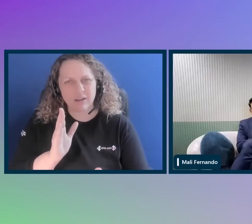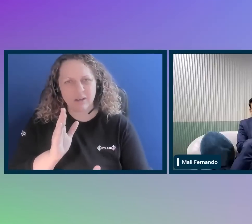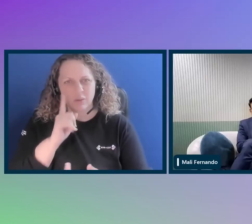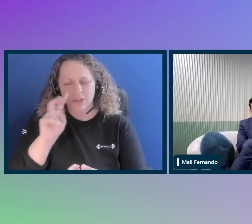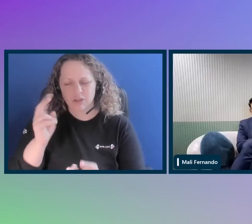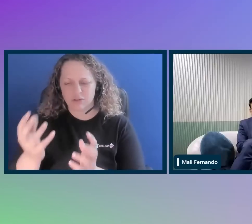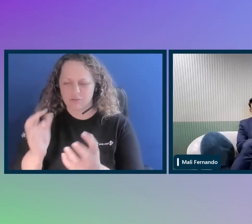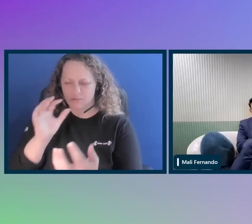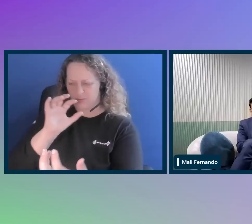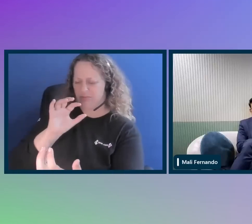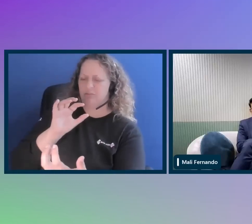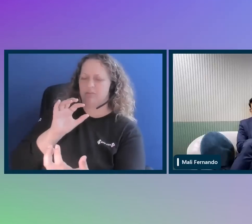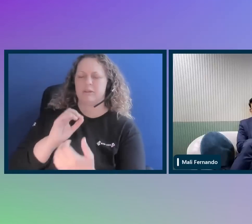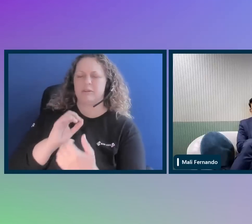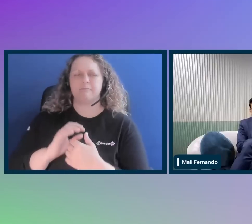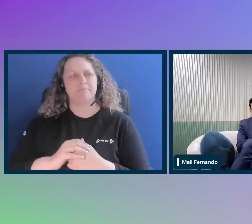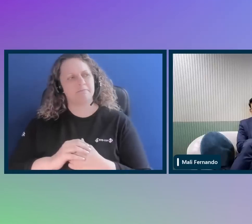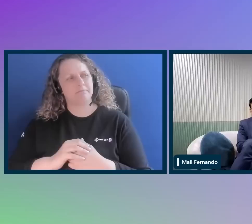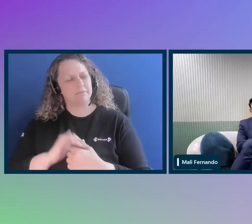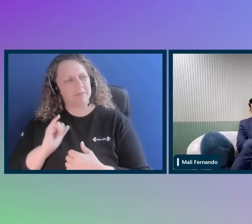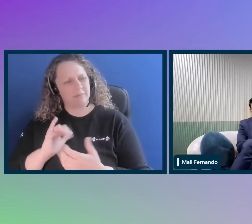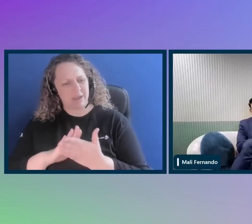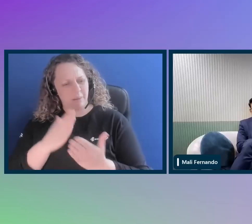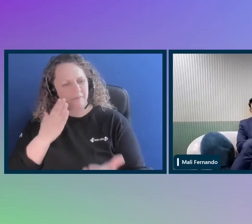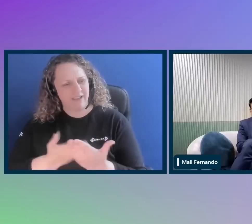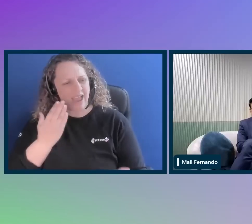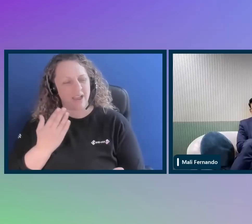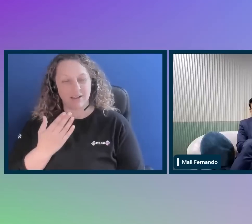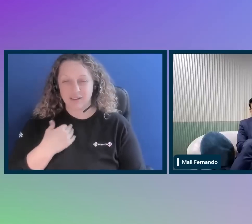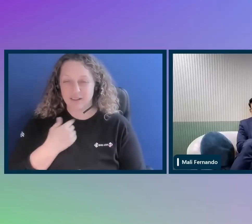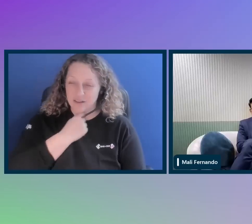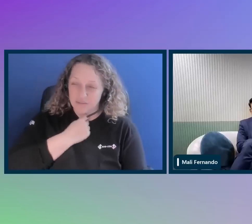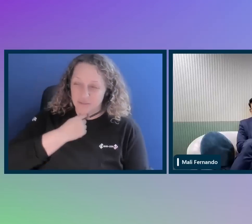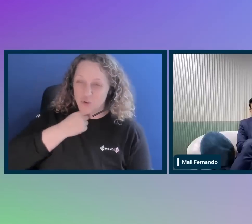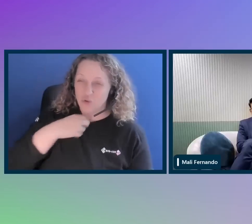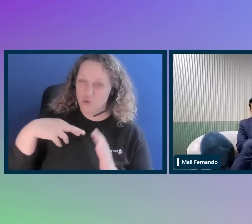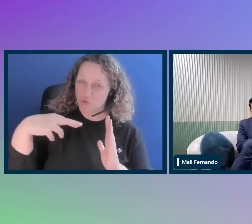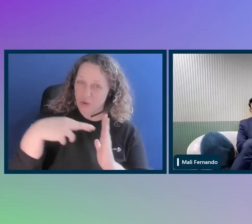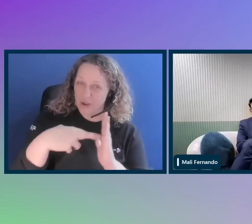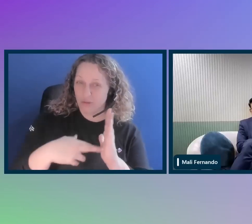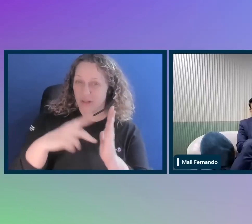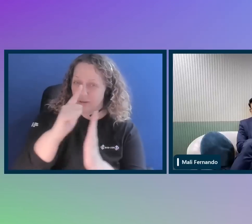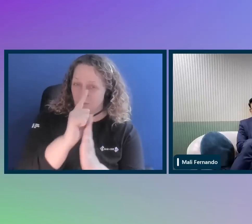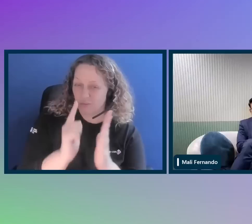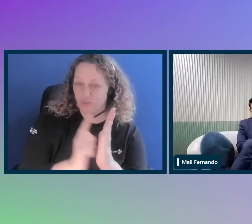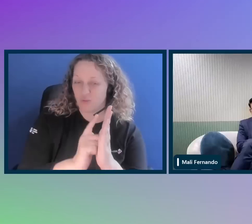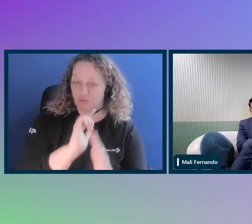I'm wondering, has regulation influenced your program, your plans, Mali?